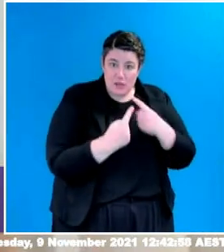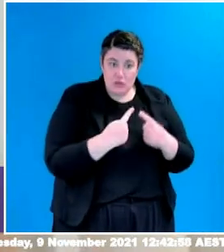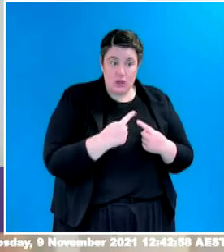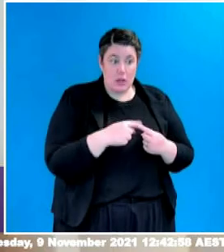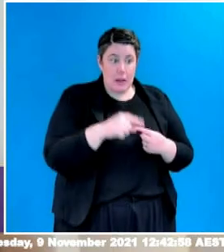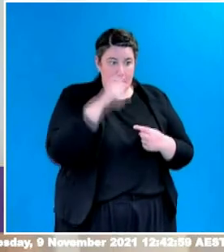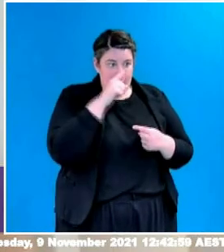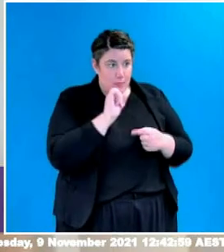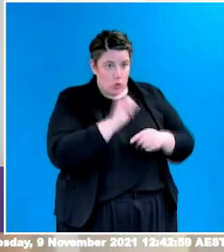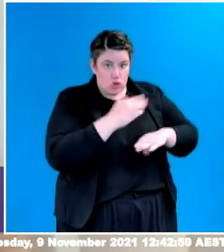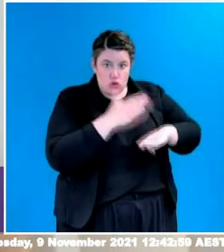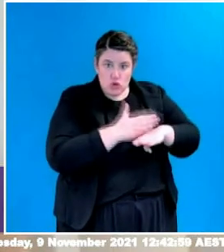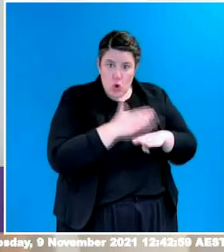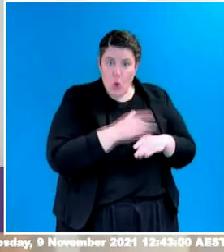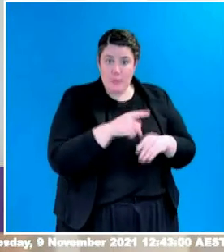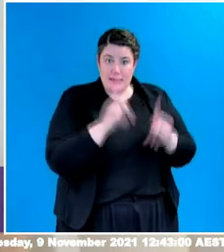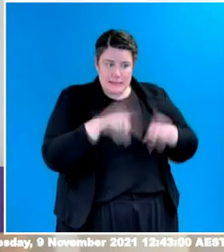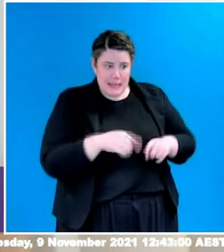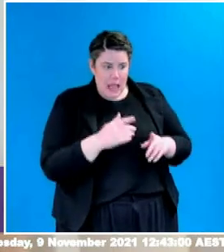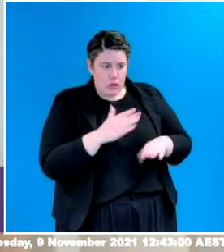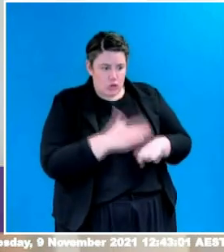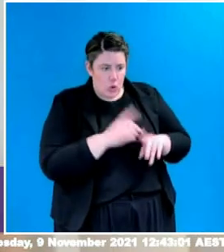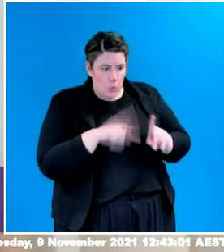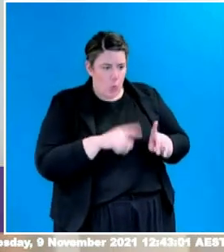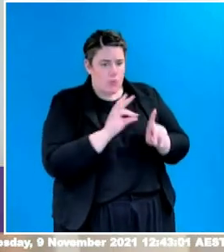what their leadership pathway experiences are like.